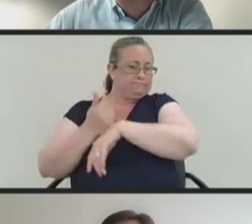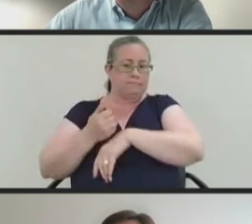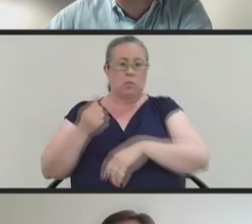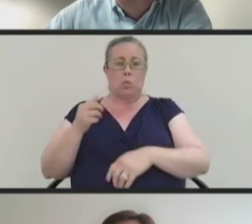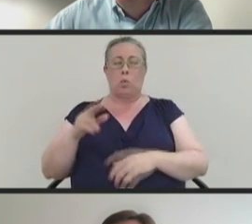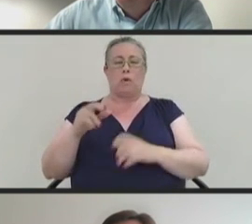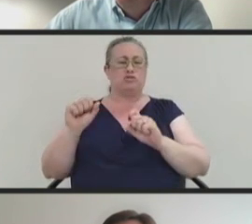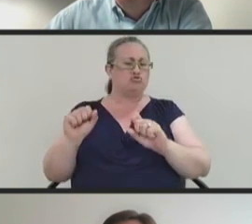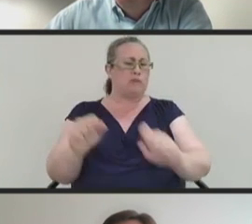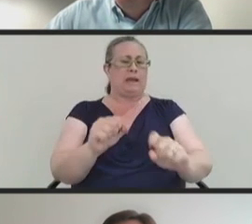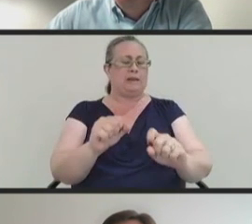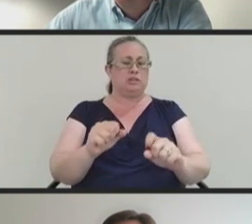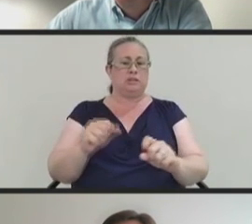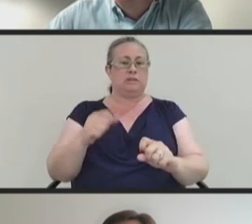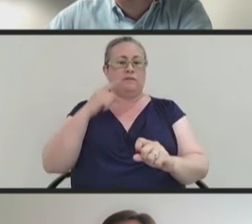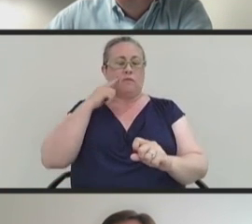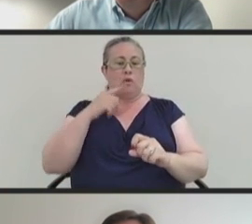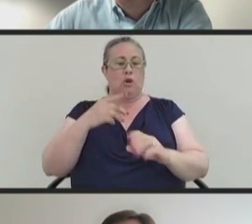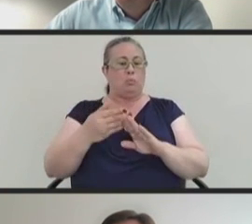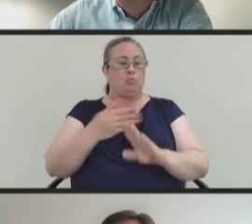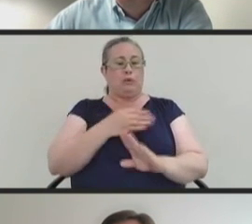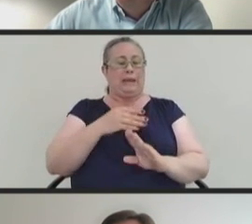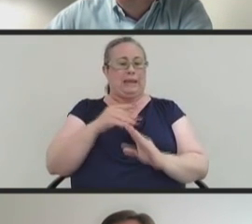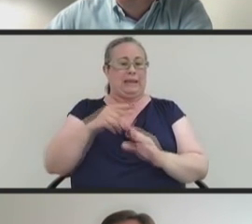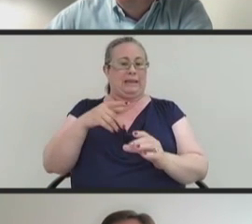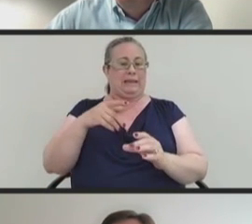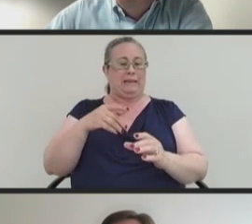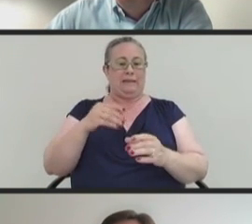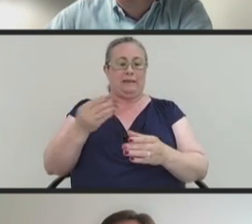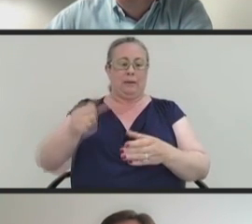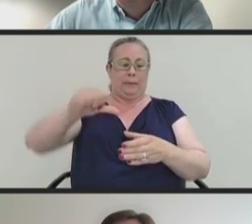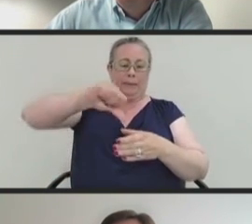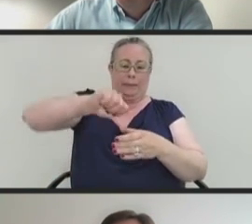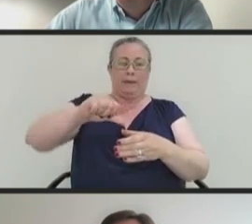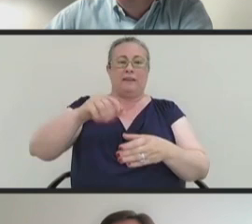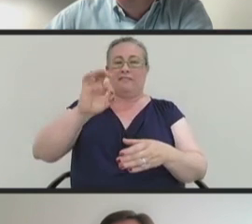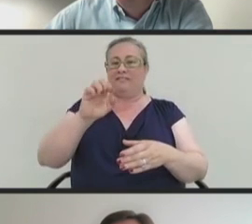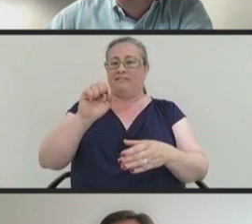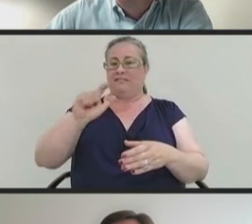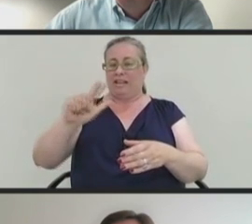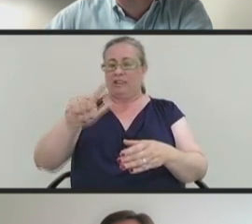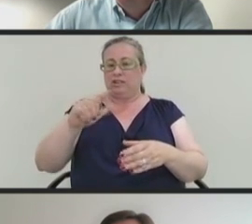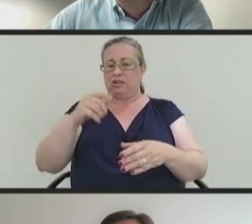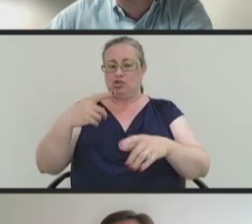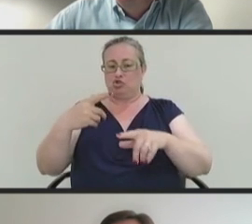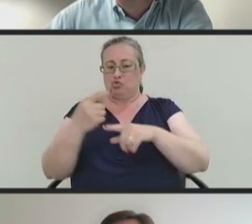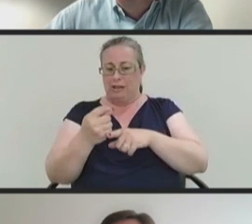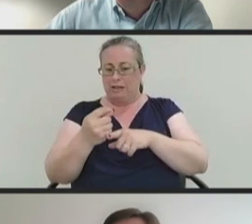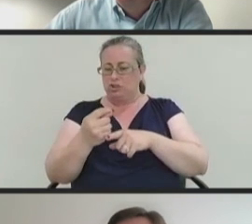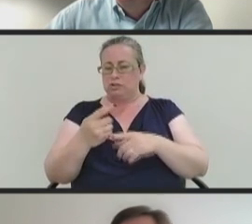prefilled syringes versus the vials? Give us some perspective on what you're thinking there.